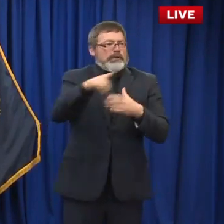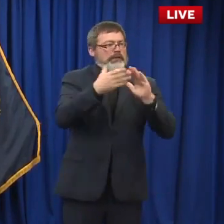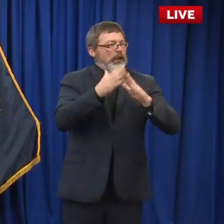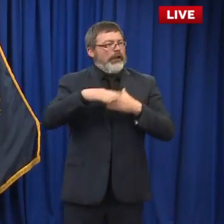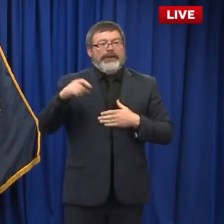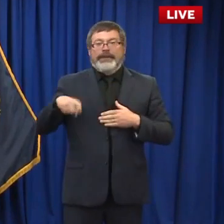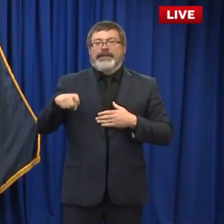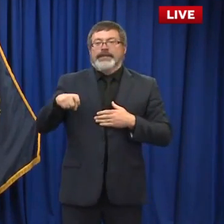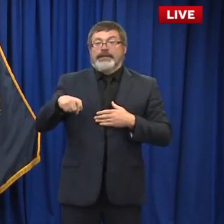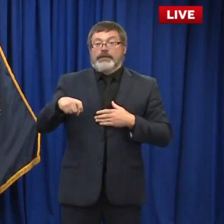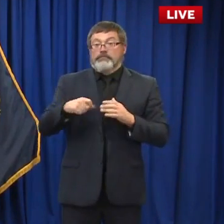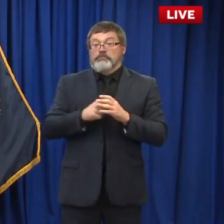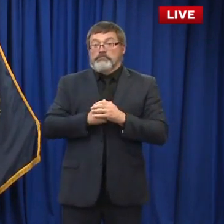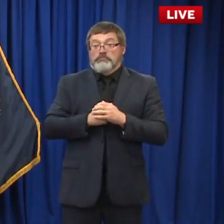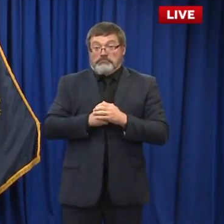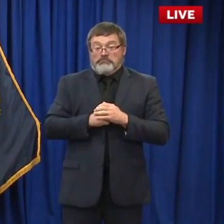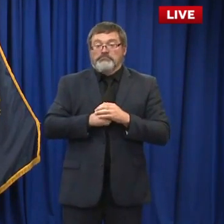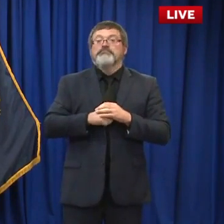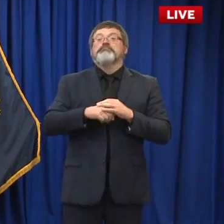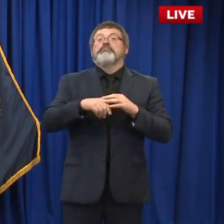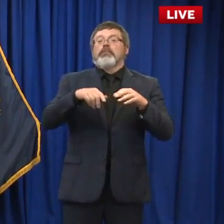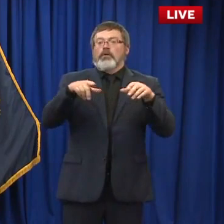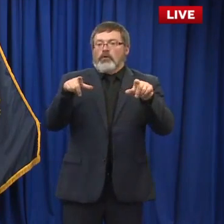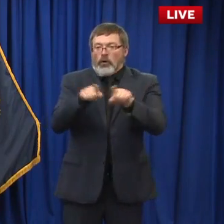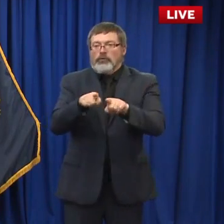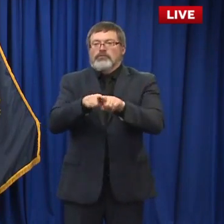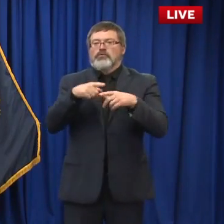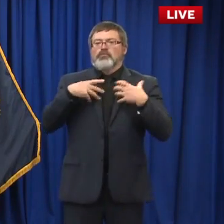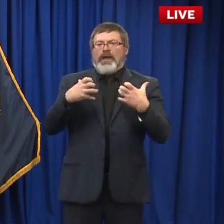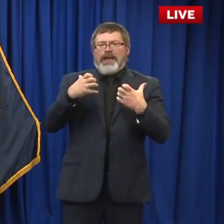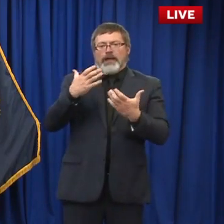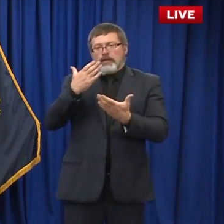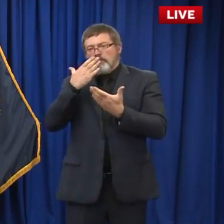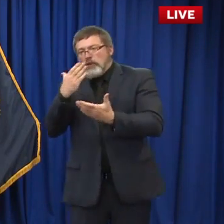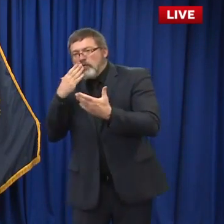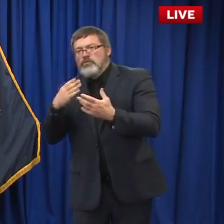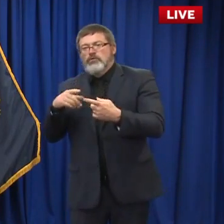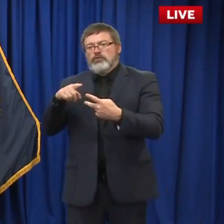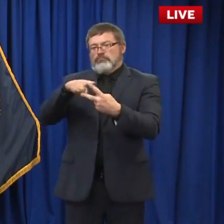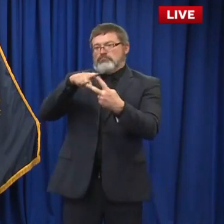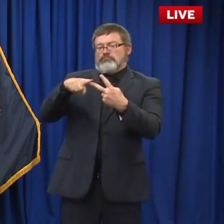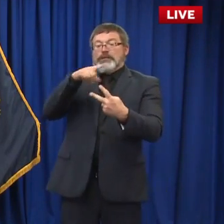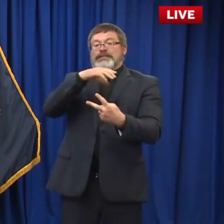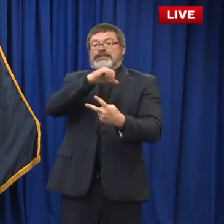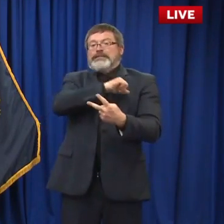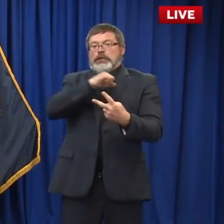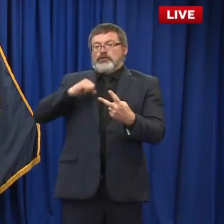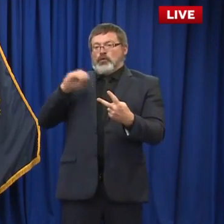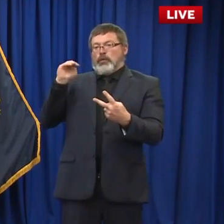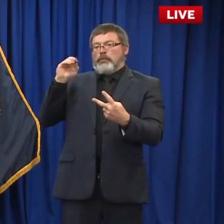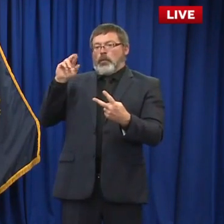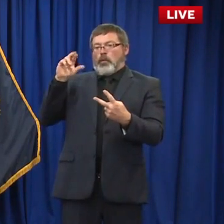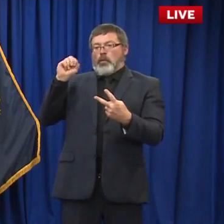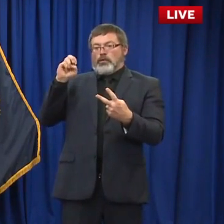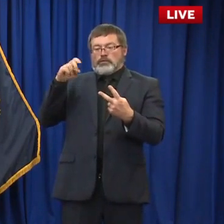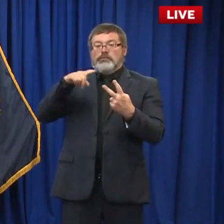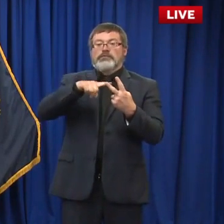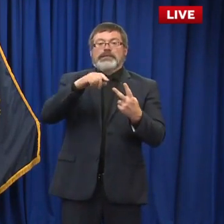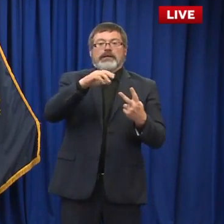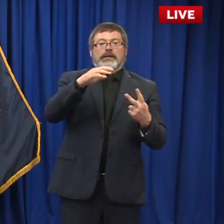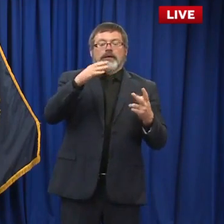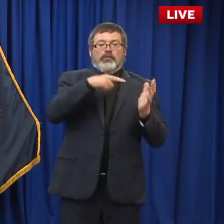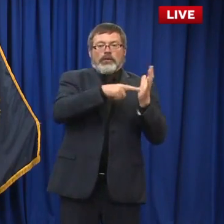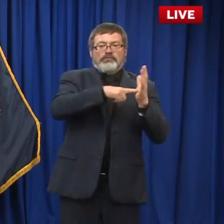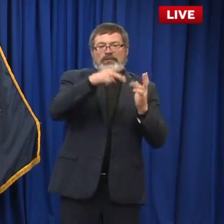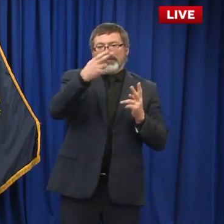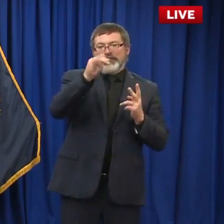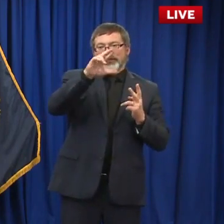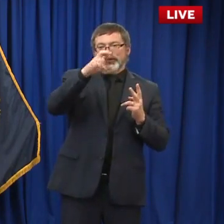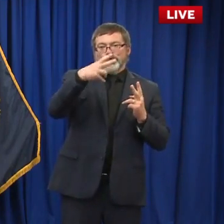SUPPORT FOR THOSE MUNICIPALITIES THAT ARE REALLY GOING TO BE ON THE FRONT LINES OF THIS AND OBVIOUSLY I ALSO WANT TO TAKE A MOMENT AND THANK SENATOR CHUCK MORRIS AND SENATOR DICK HINCH.